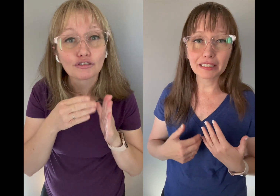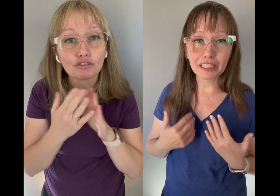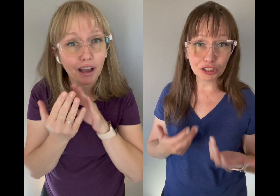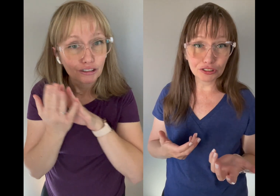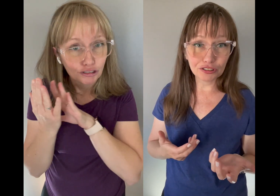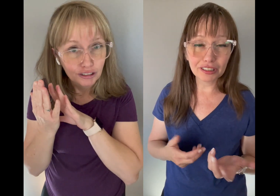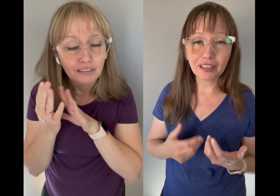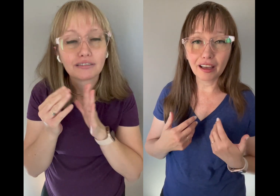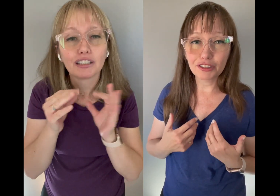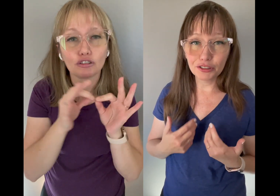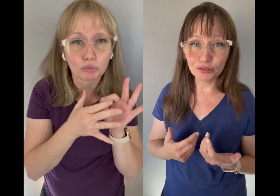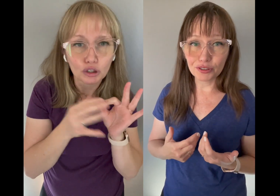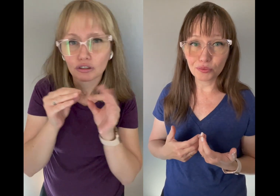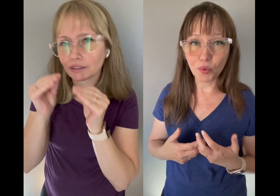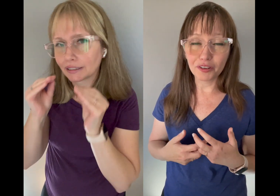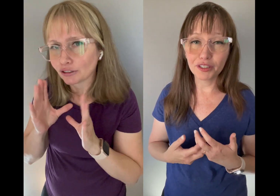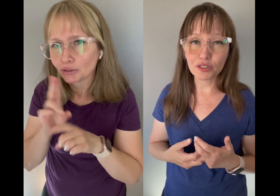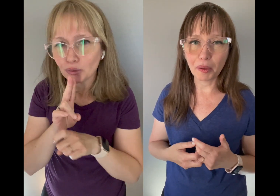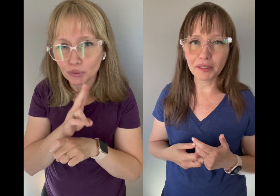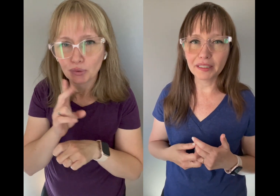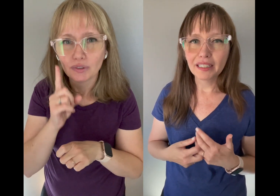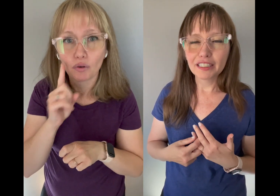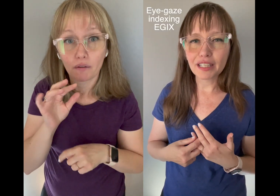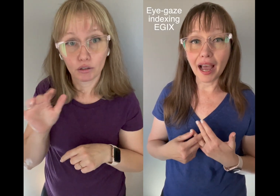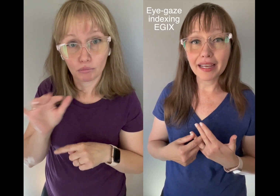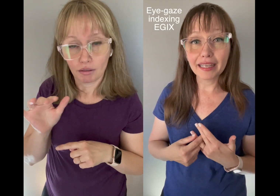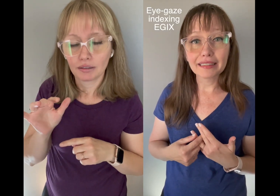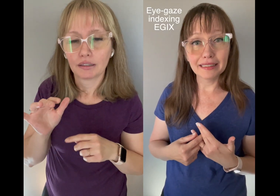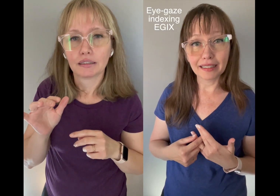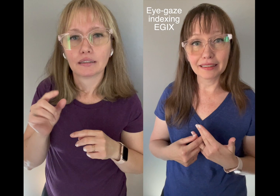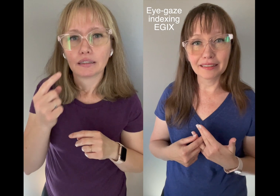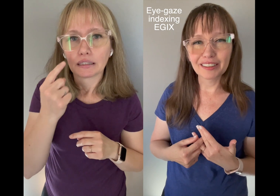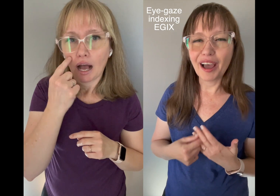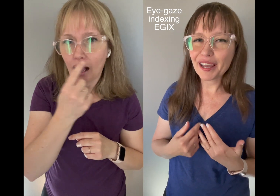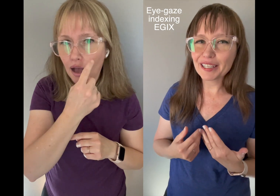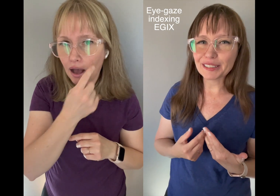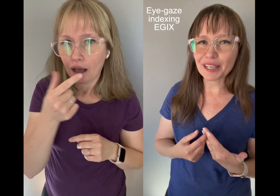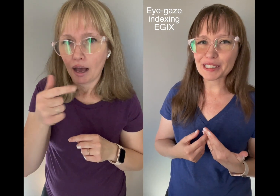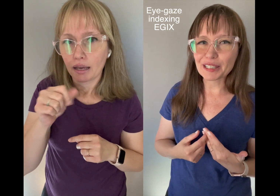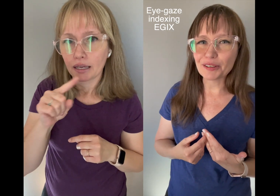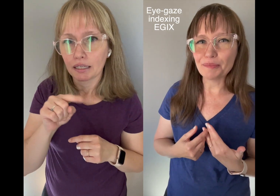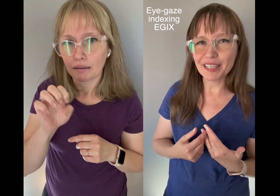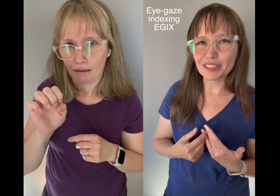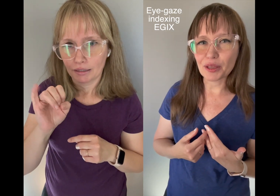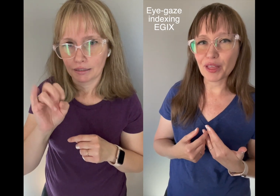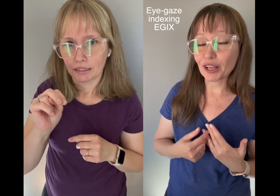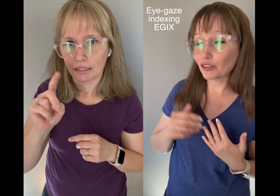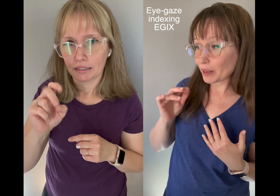teachers use when finger spelling is eye gaze indexing eye gaze indexing means that I look at